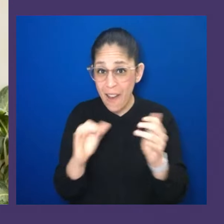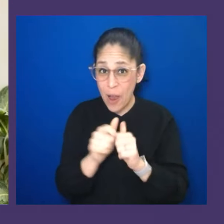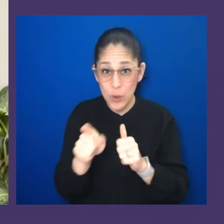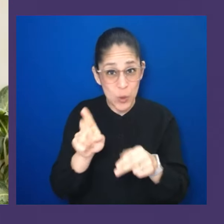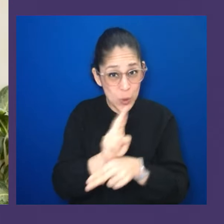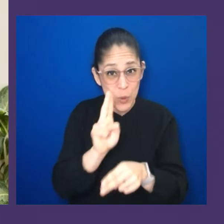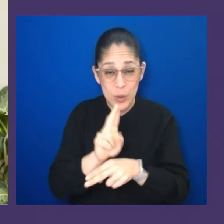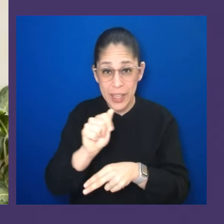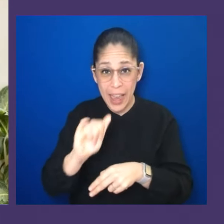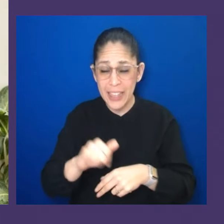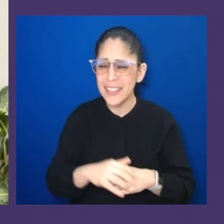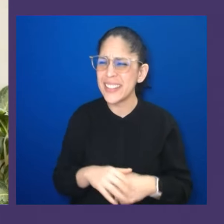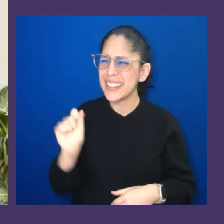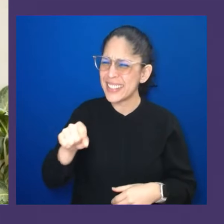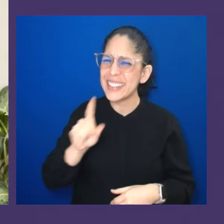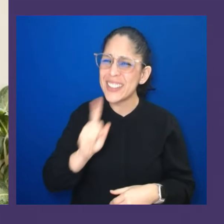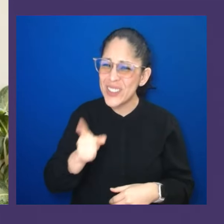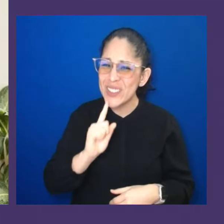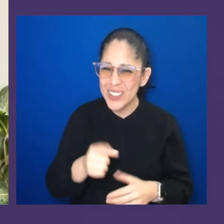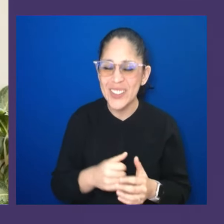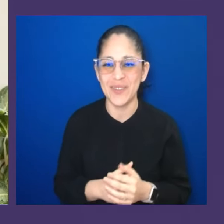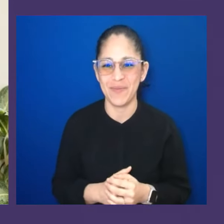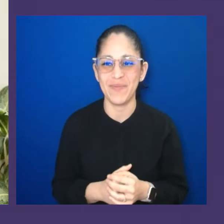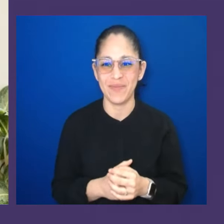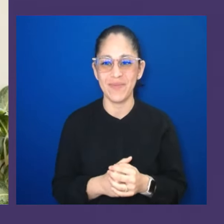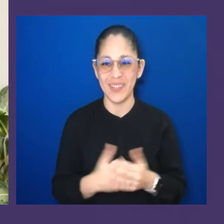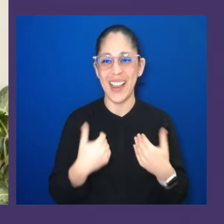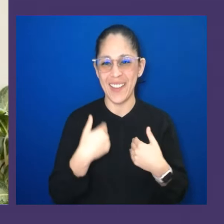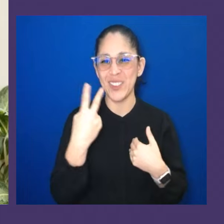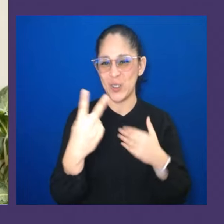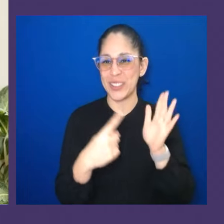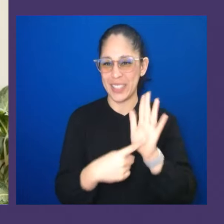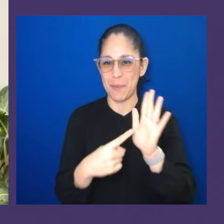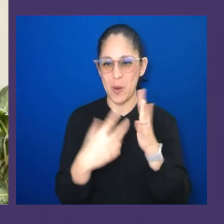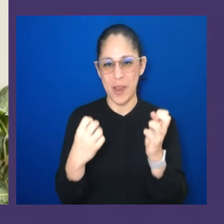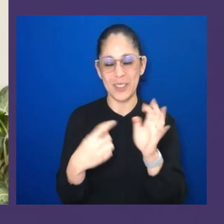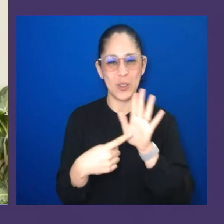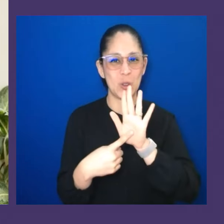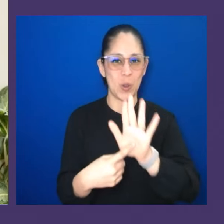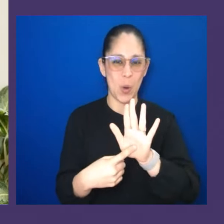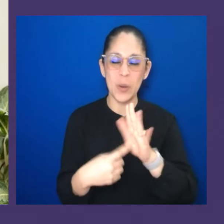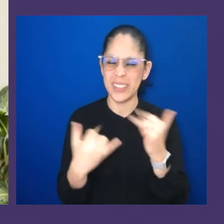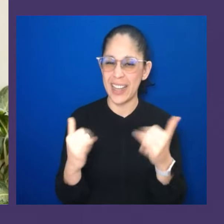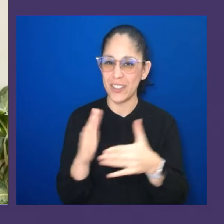Patricio Escobar: Sure, I have two examples here I want to show you. Let me share my screen.